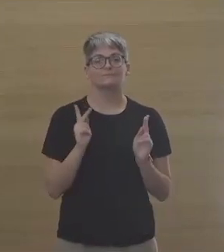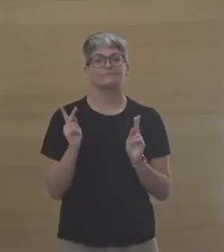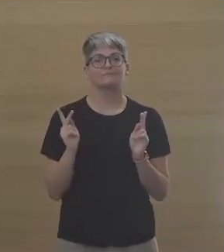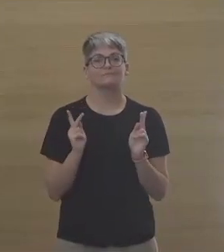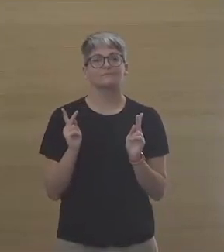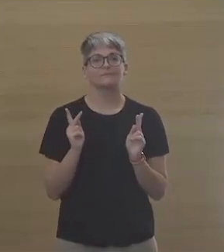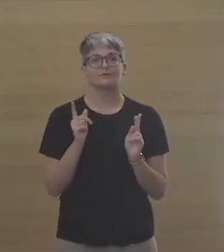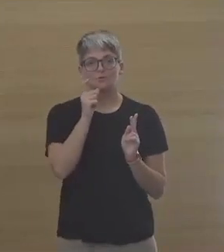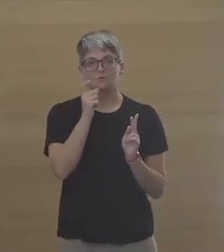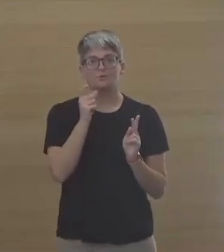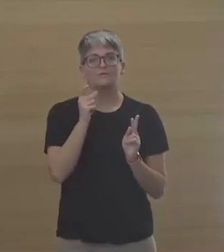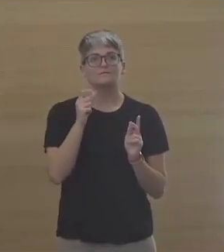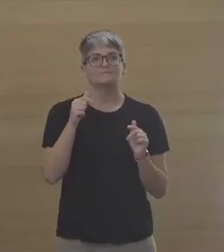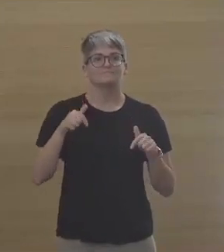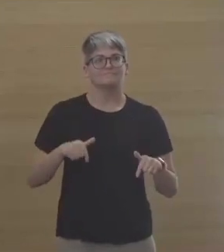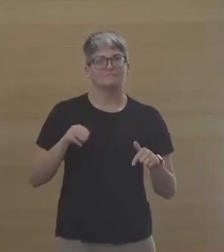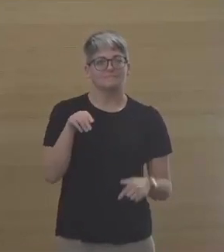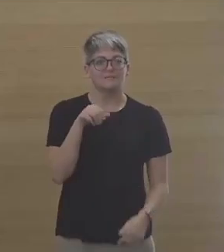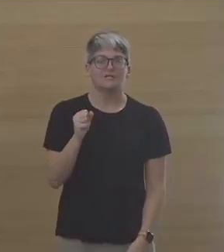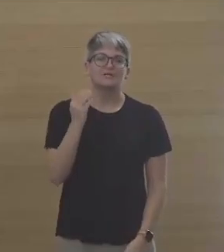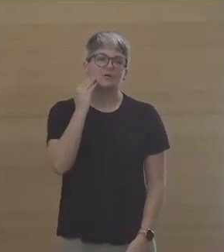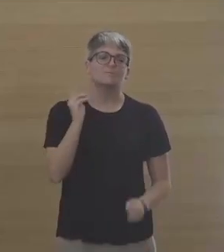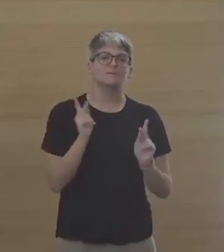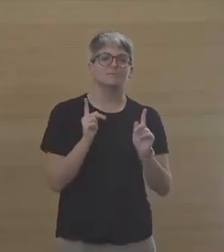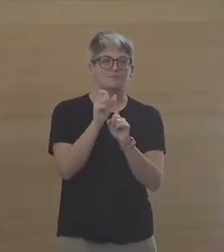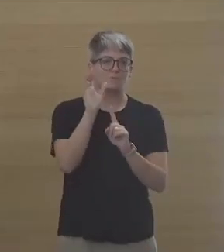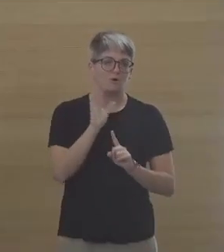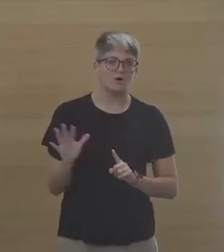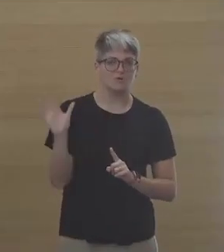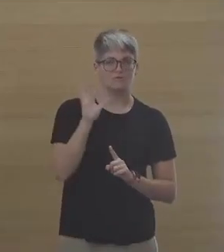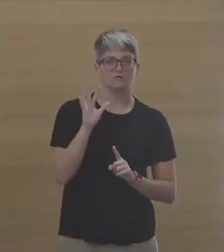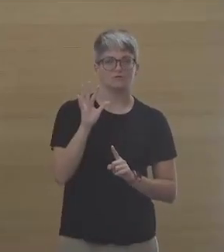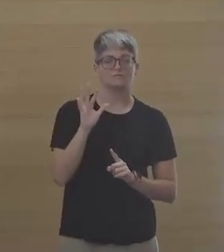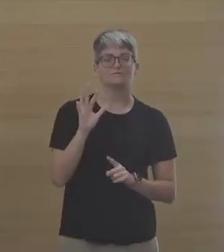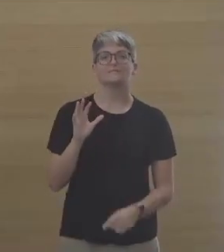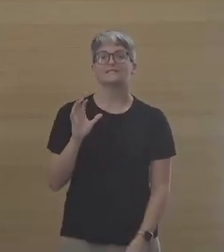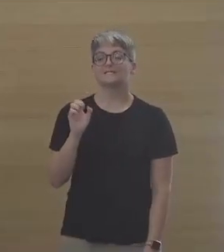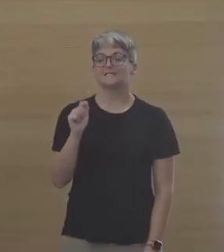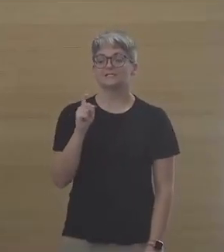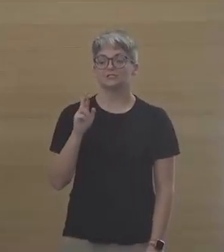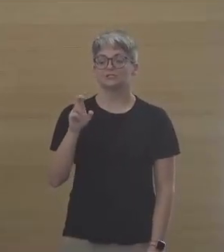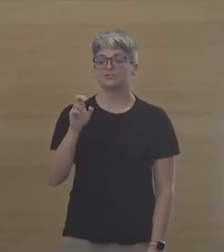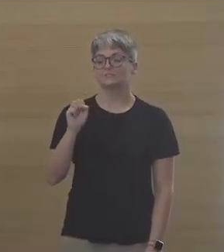I know that we have people from all over at Easterseals. We have many different programs